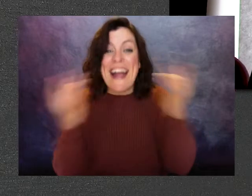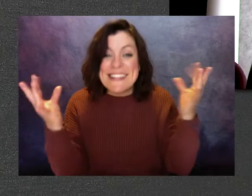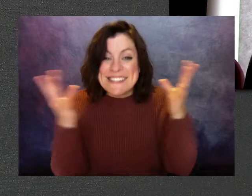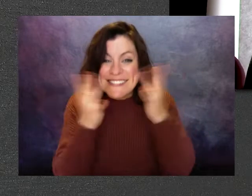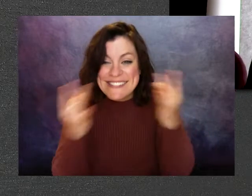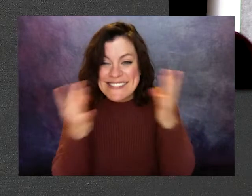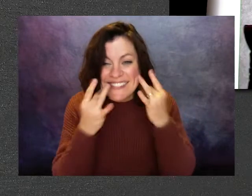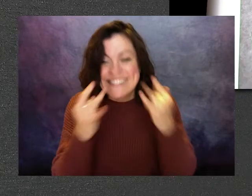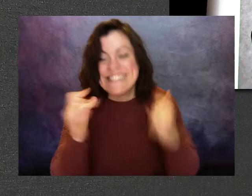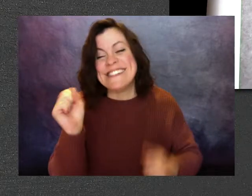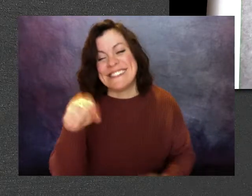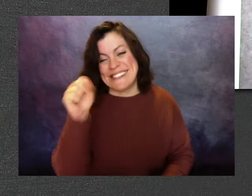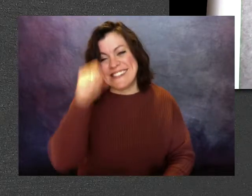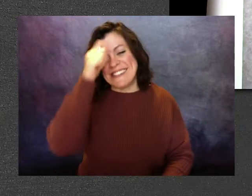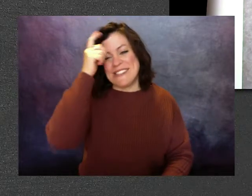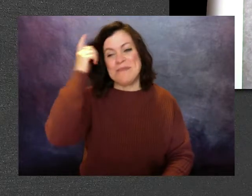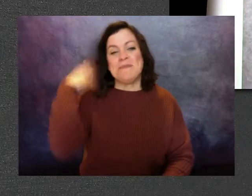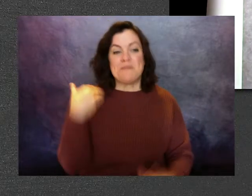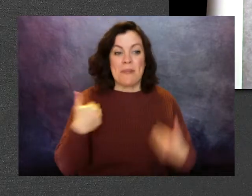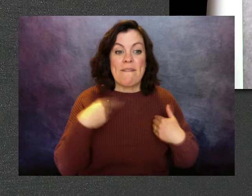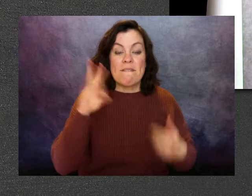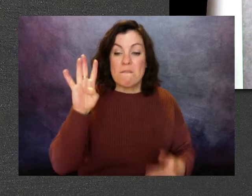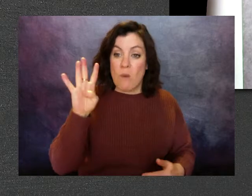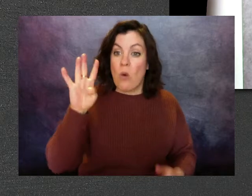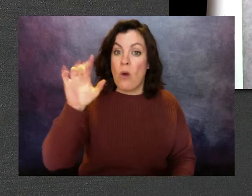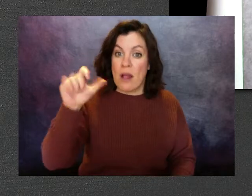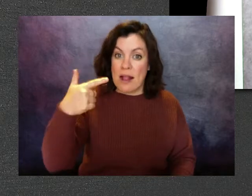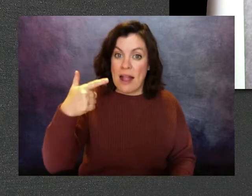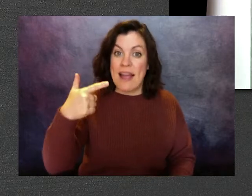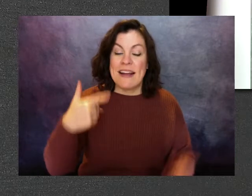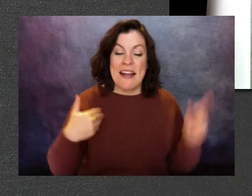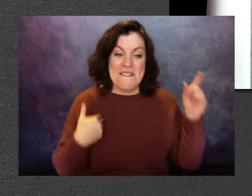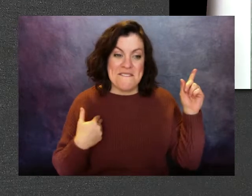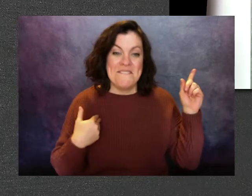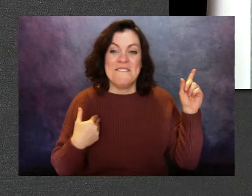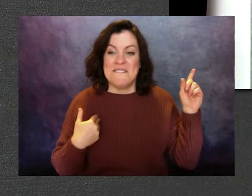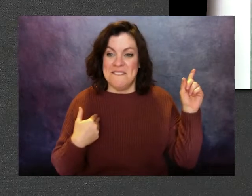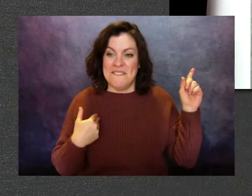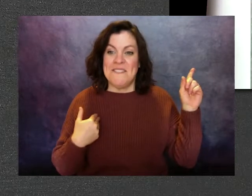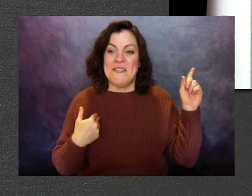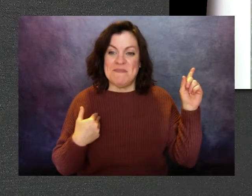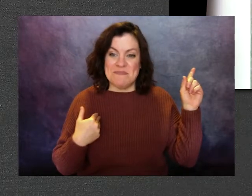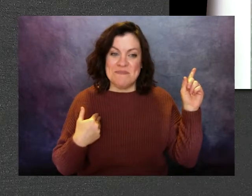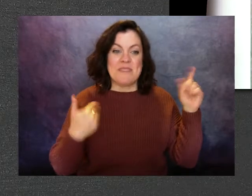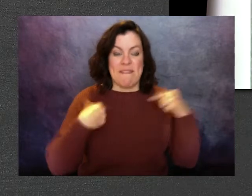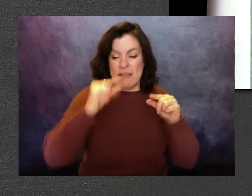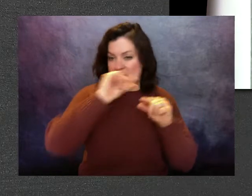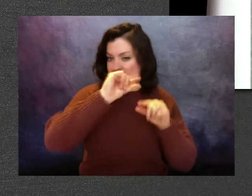You can see the four legs. You can see the cat's, like bone.